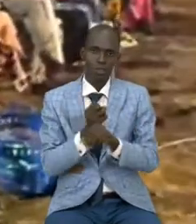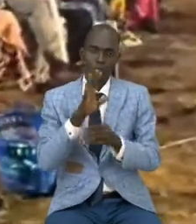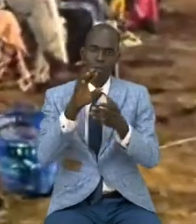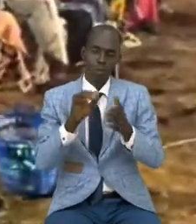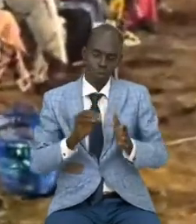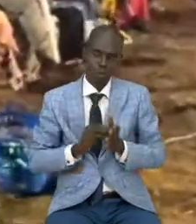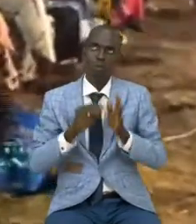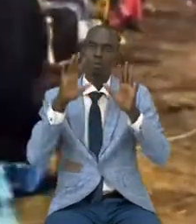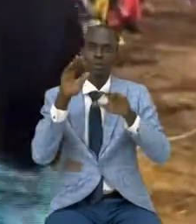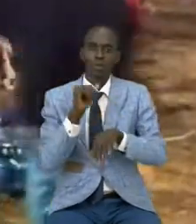don't forget